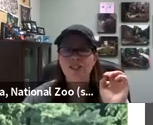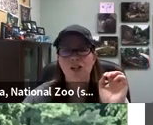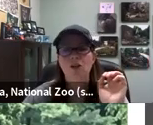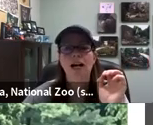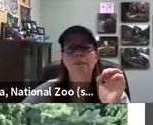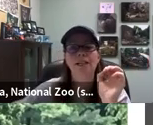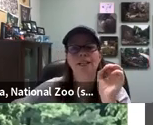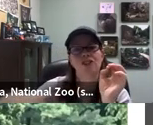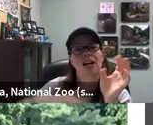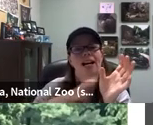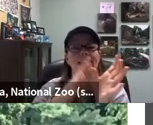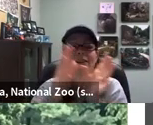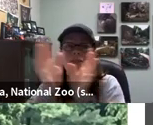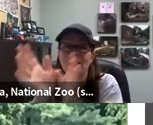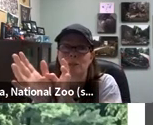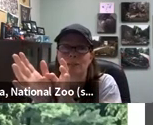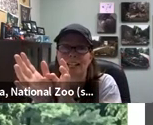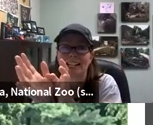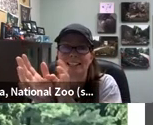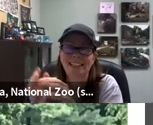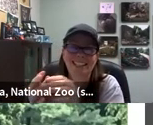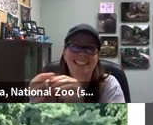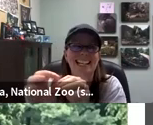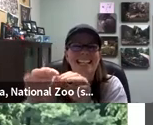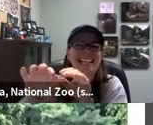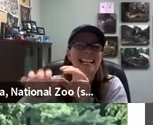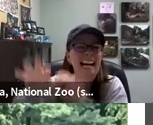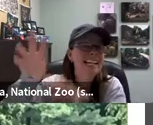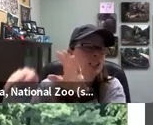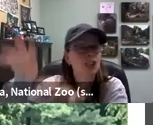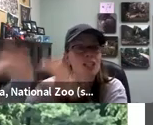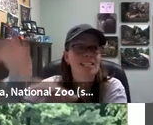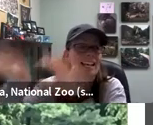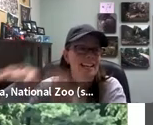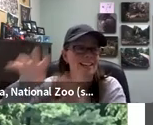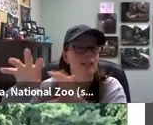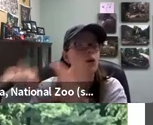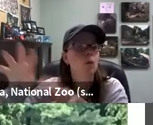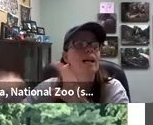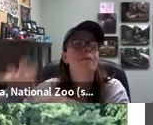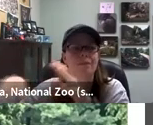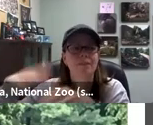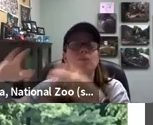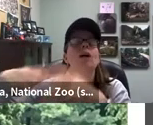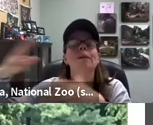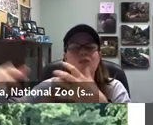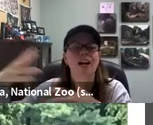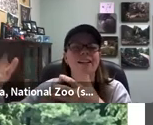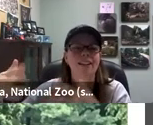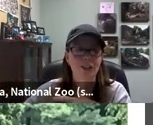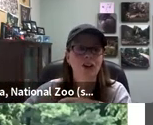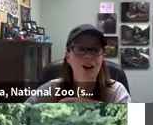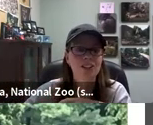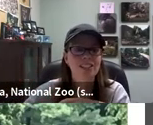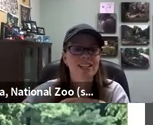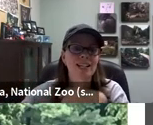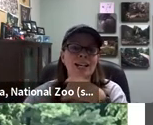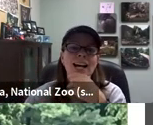so I'm going to try this plant that kind of looks like, you know,